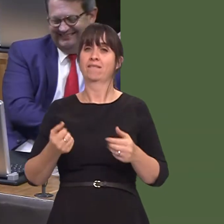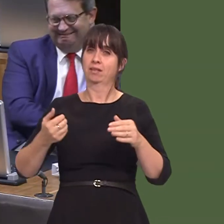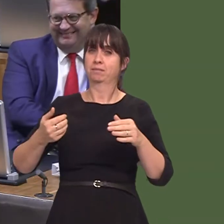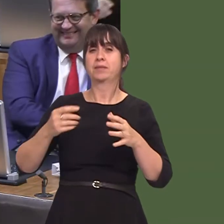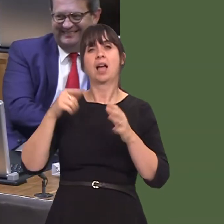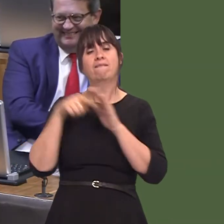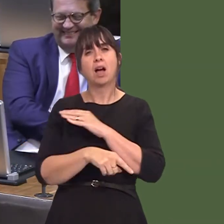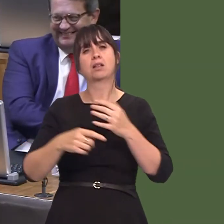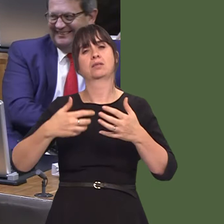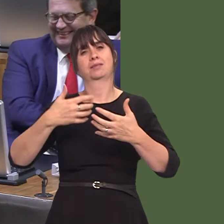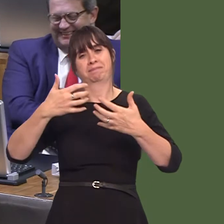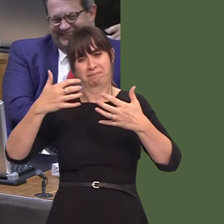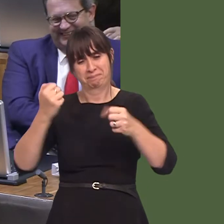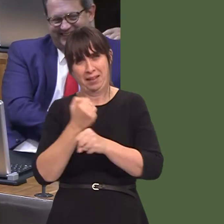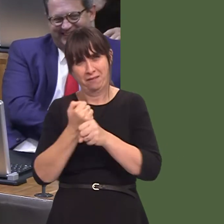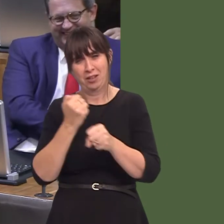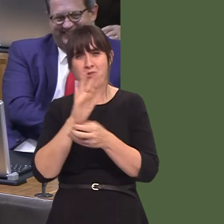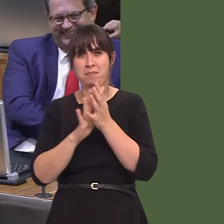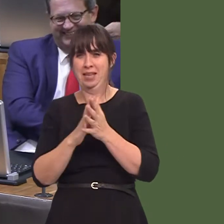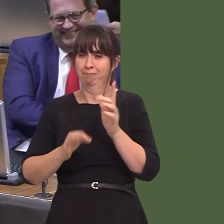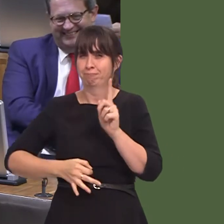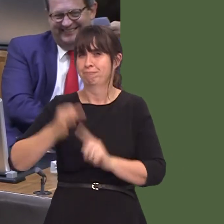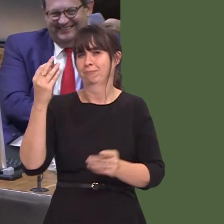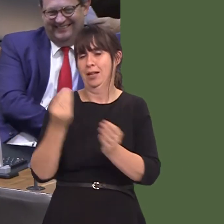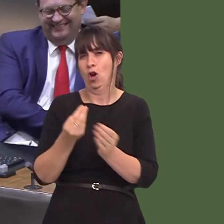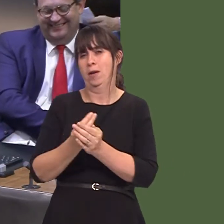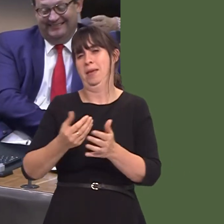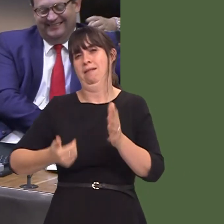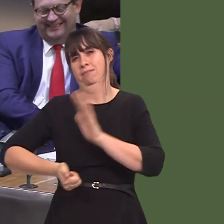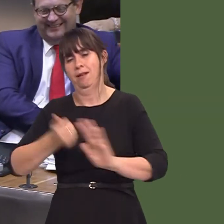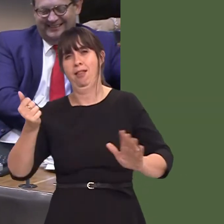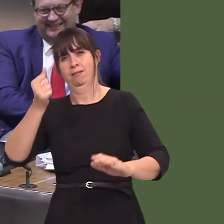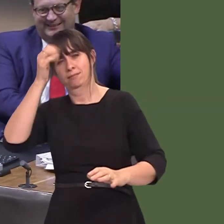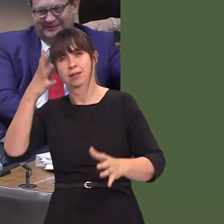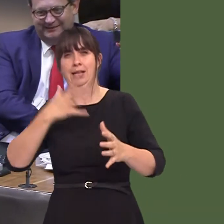and we continue to support companies in the sector in Wales to sustain their current operations and exploit growth opportunities.